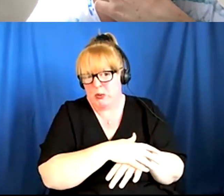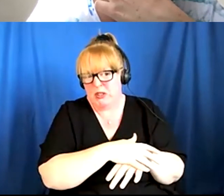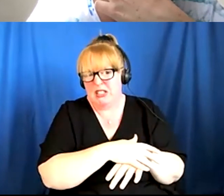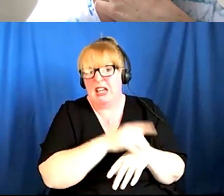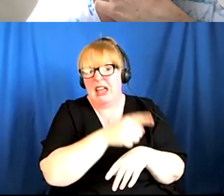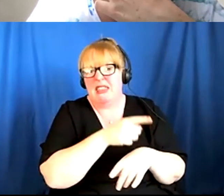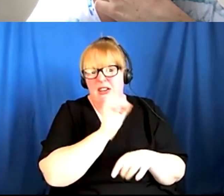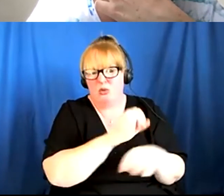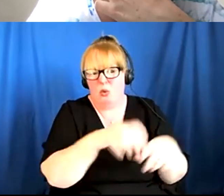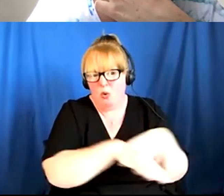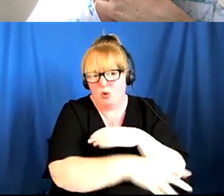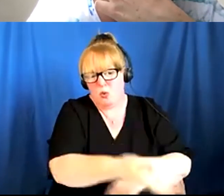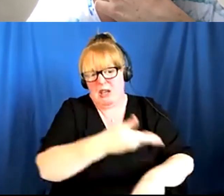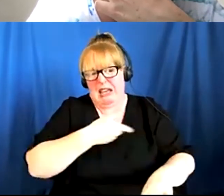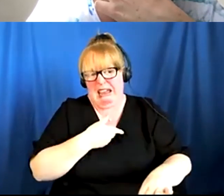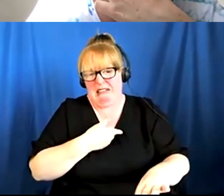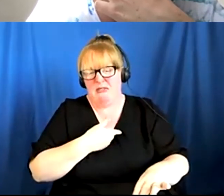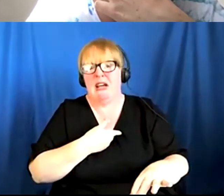I'll be back here in a week with some new shoes for you.”